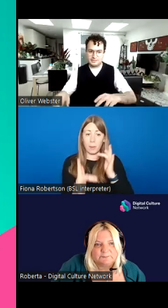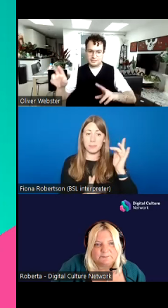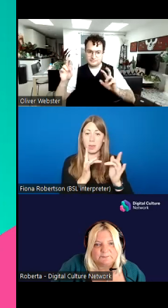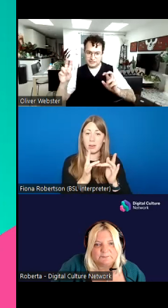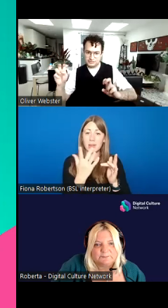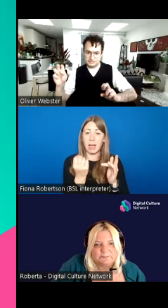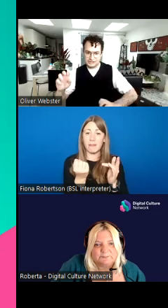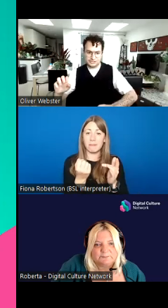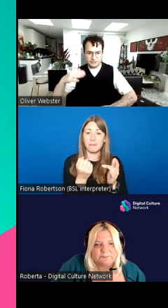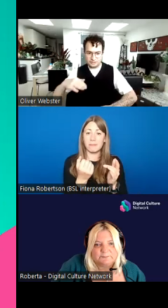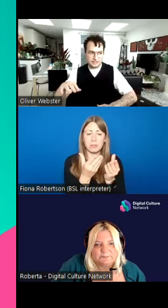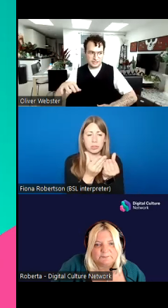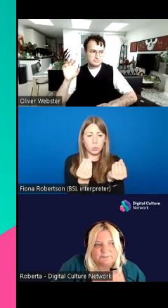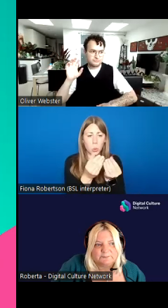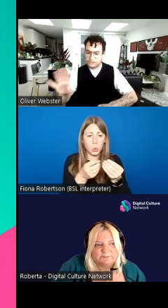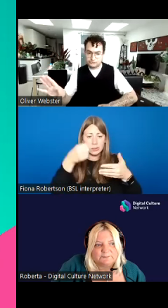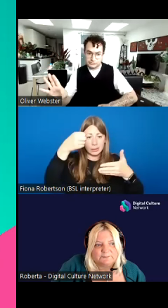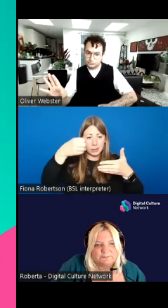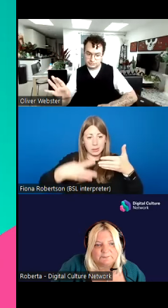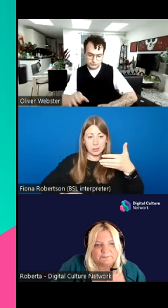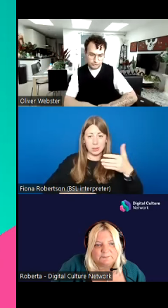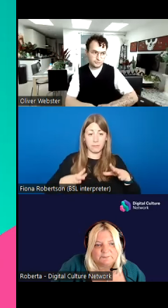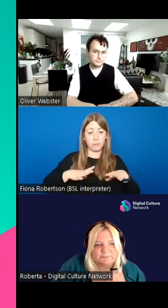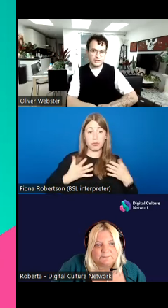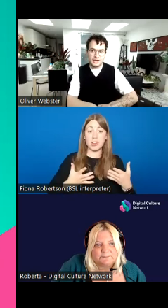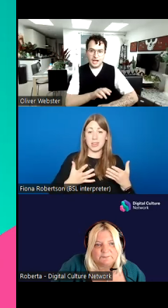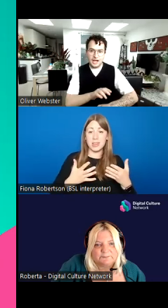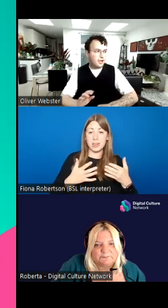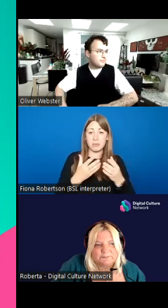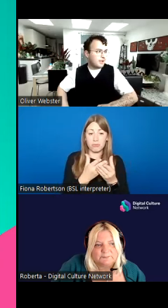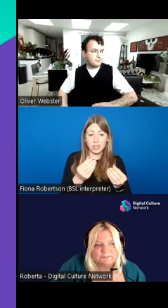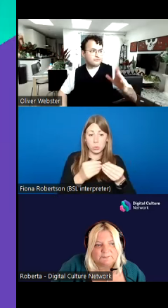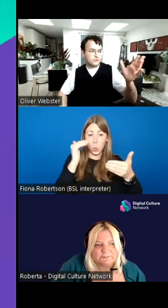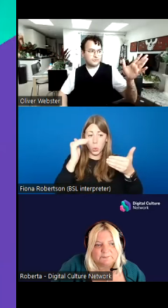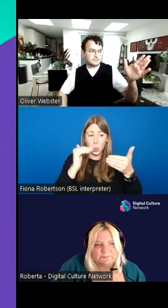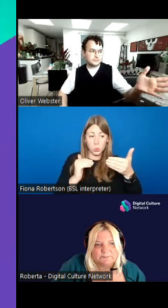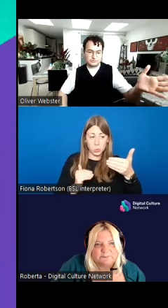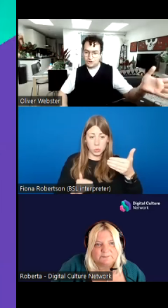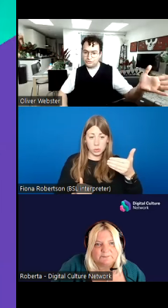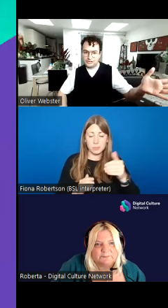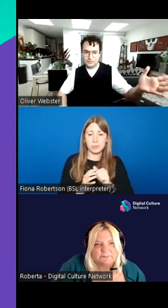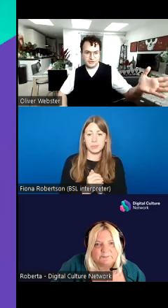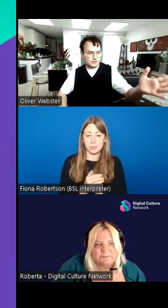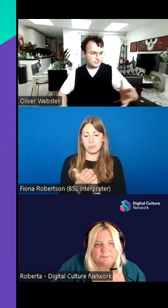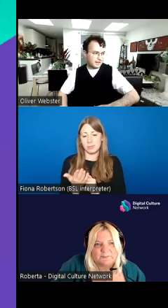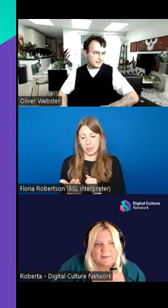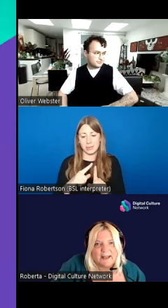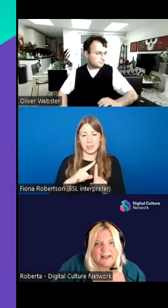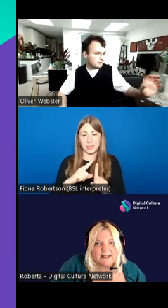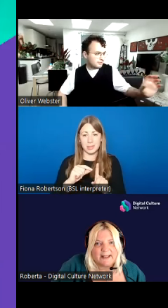there's a venue section. Under that is some free resources for you. Then we've got the Digital Culture Network contacts as well.